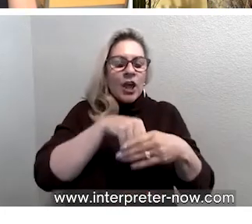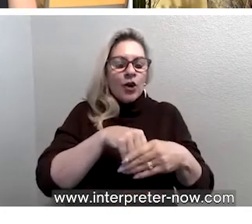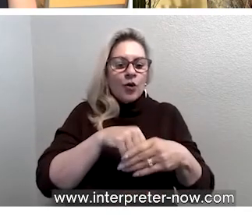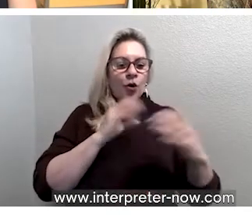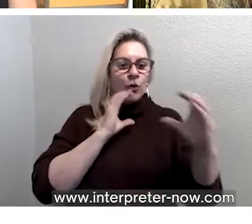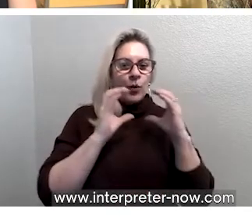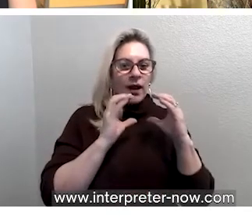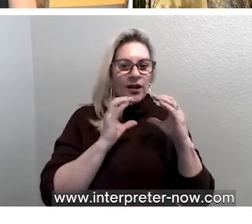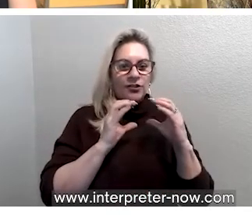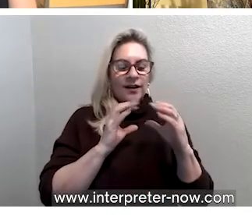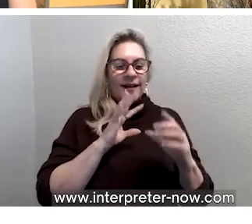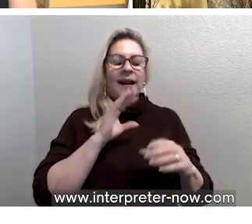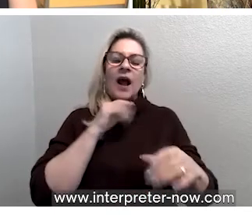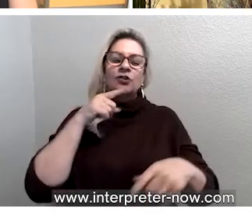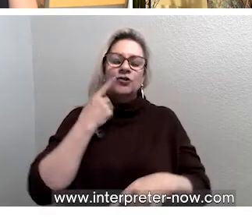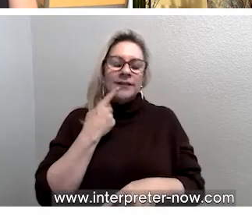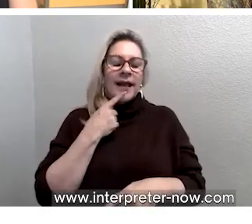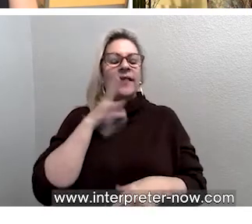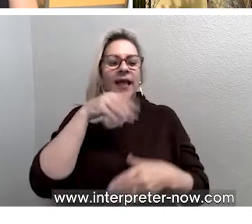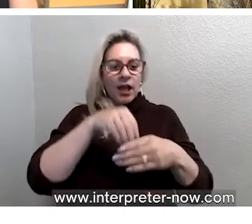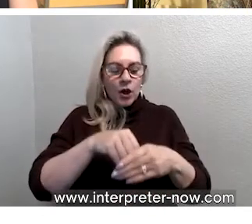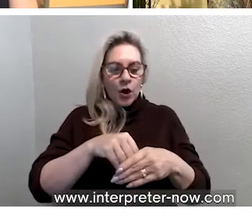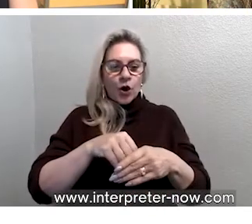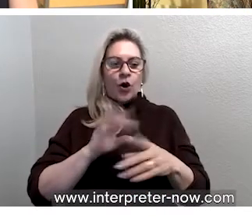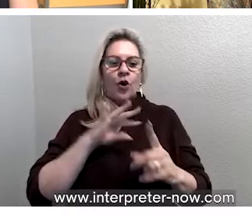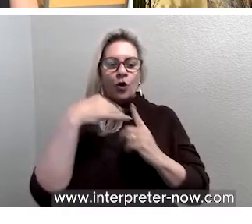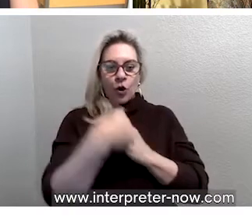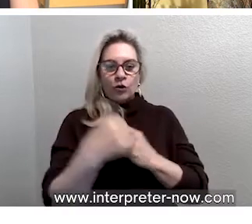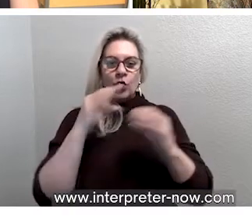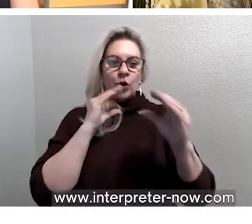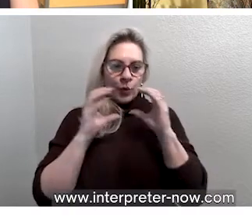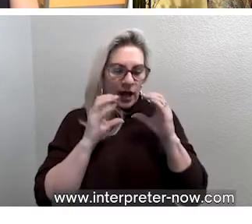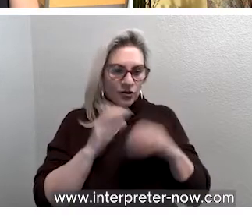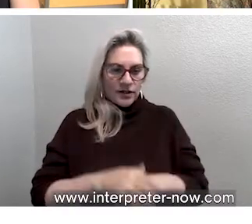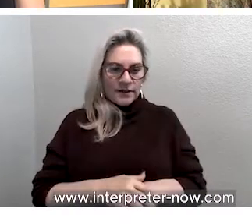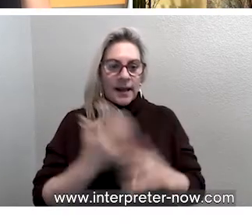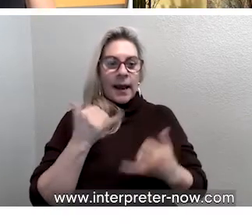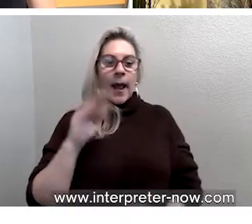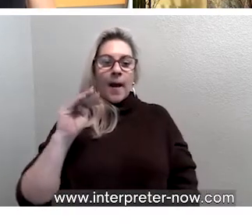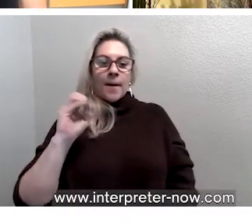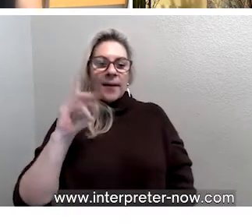Awesome. When it comes to religious inclusion.